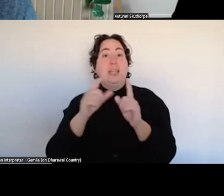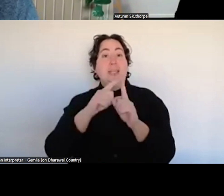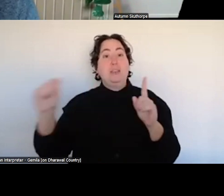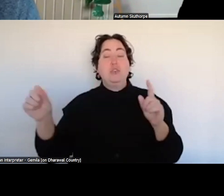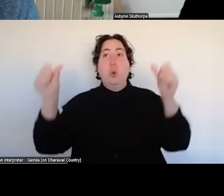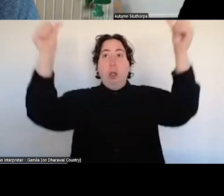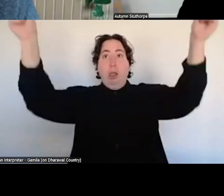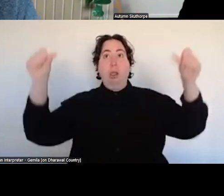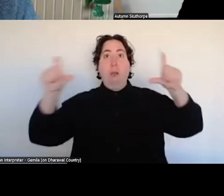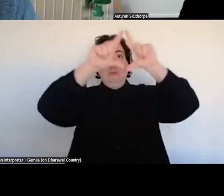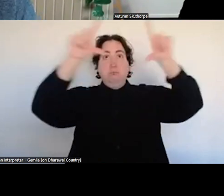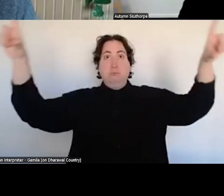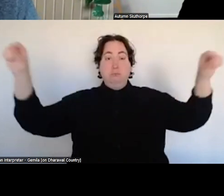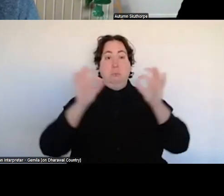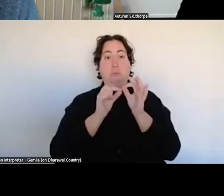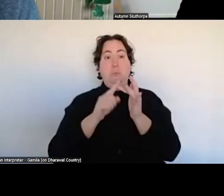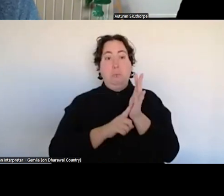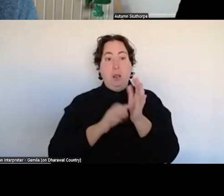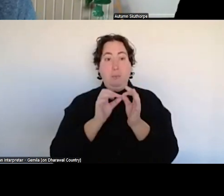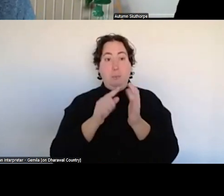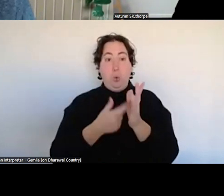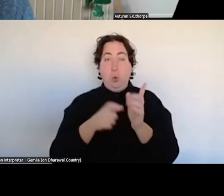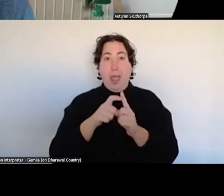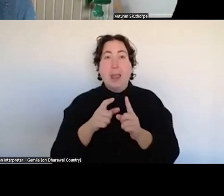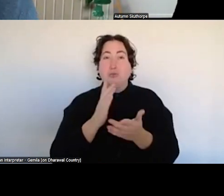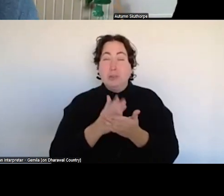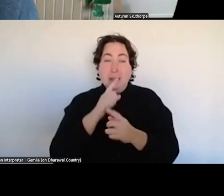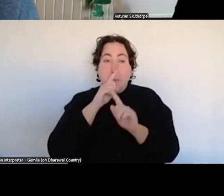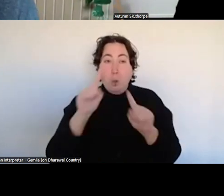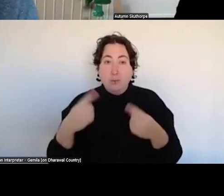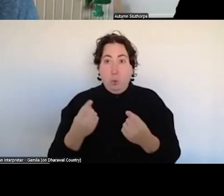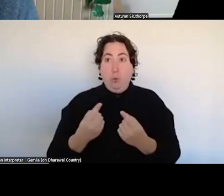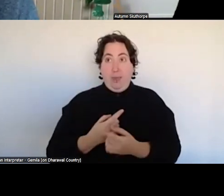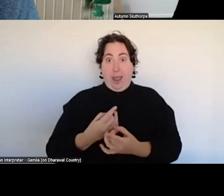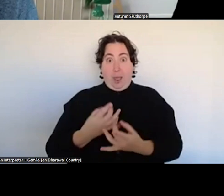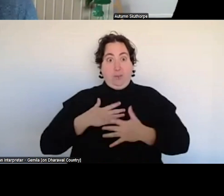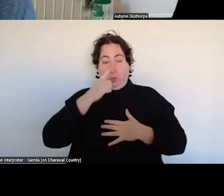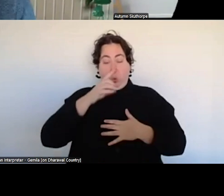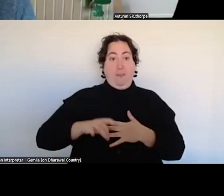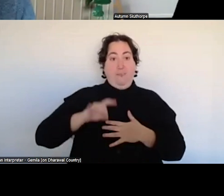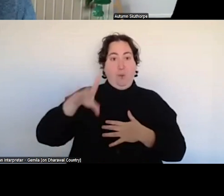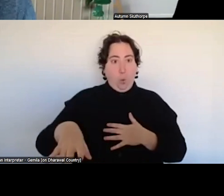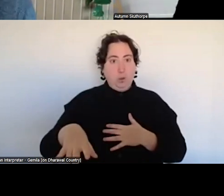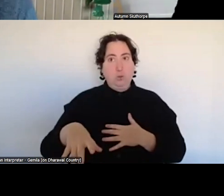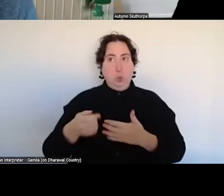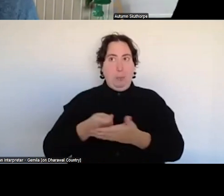we would never be able to afford those types of marketing assets. So that was all donated.